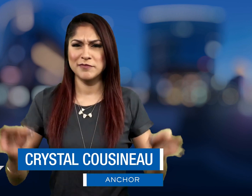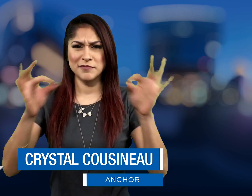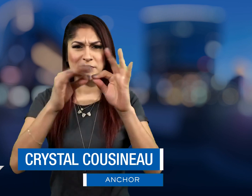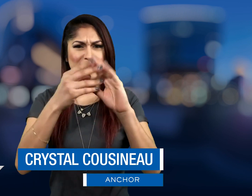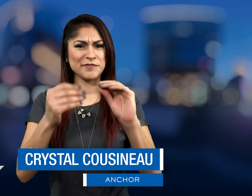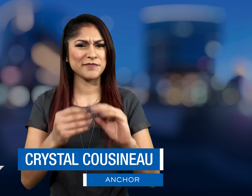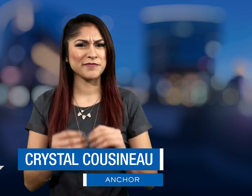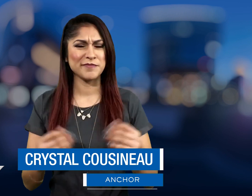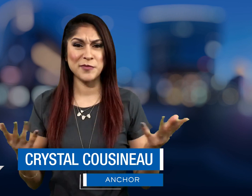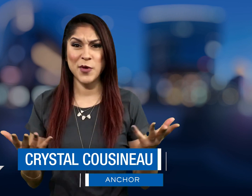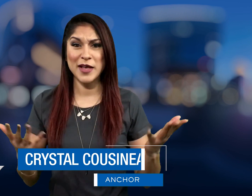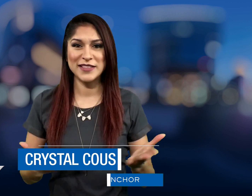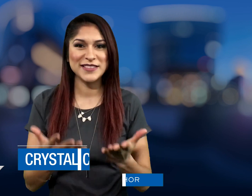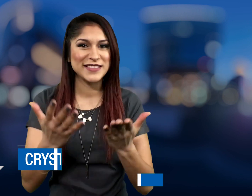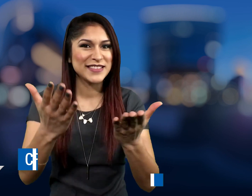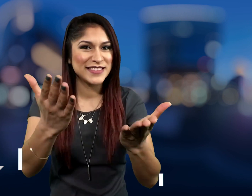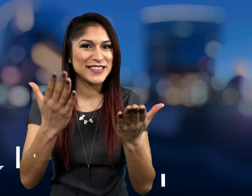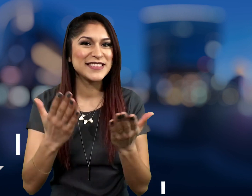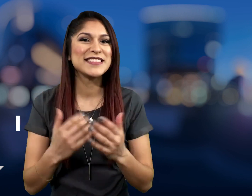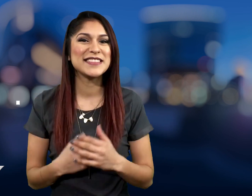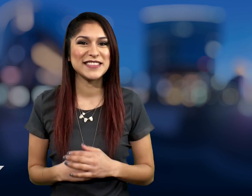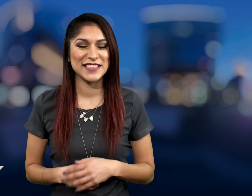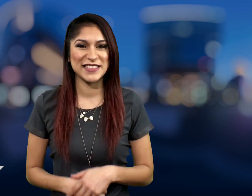Here are your top stories for today.